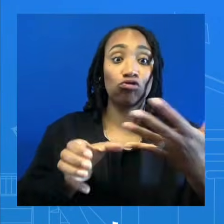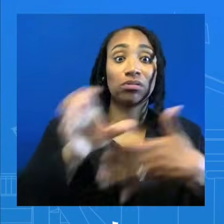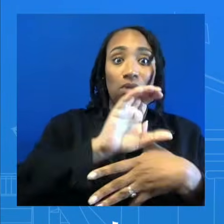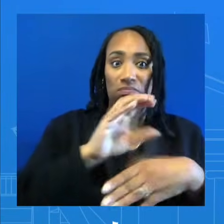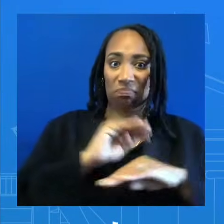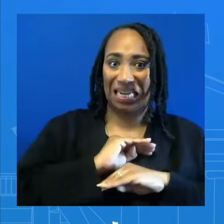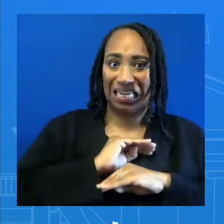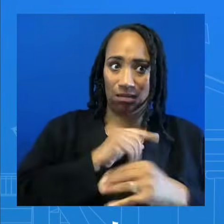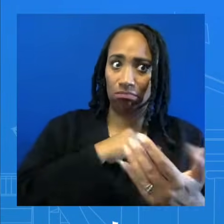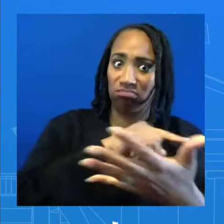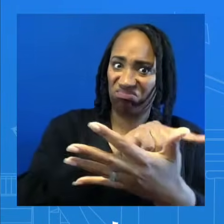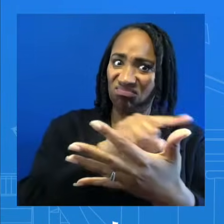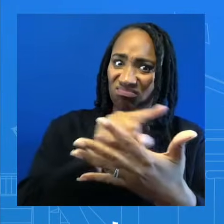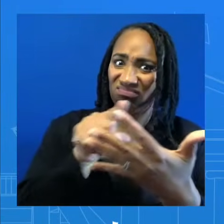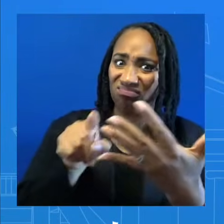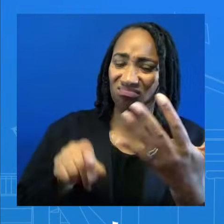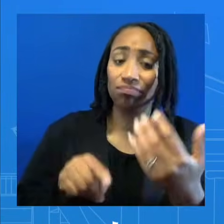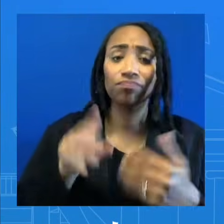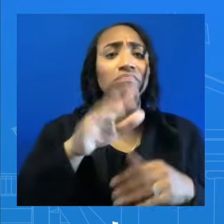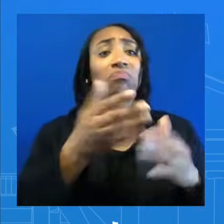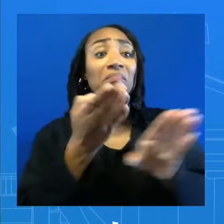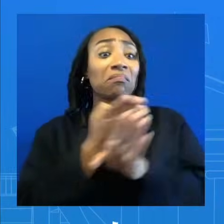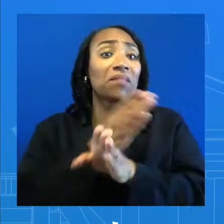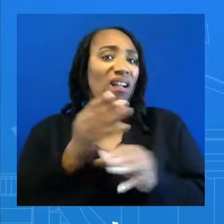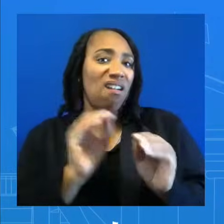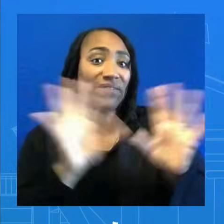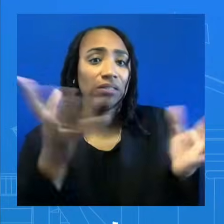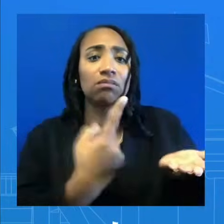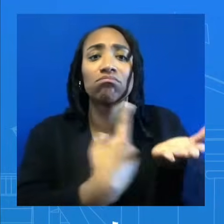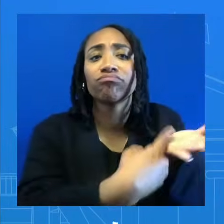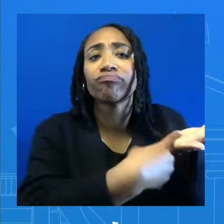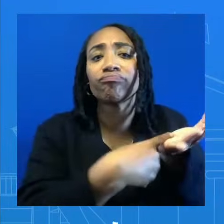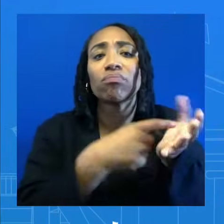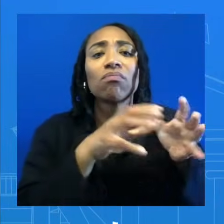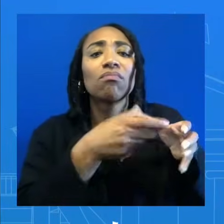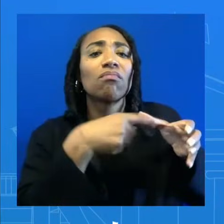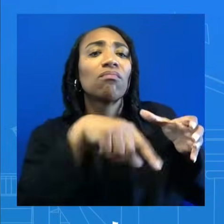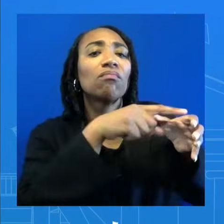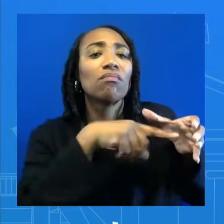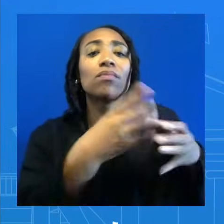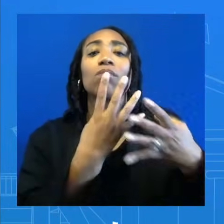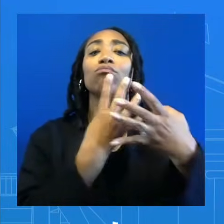in wh- -- in looking at -- when I say "very involved," when they made the decision on --